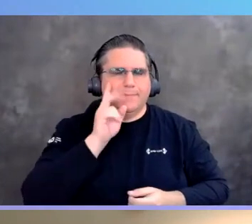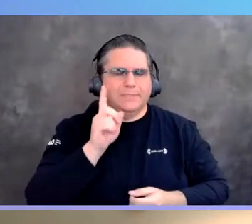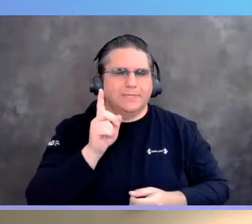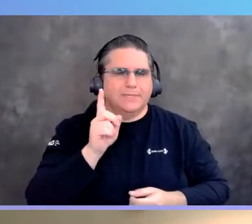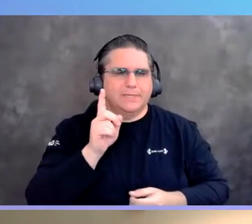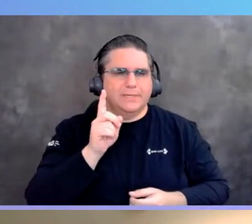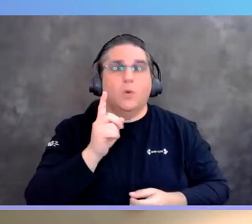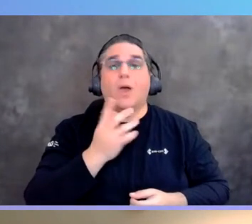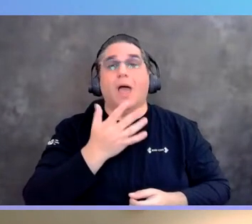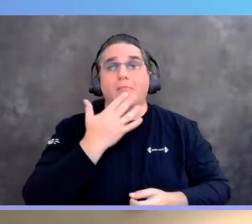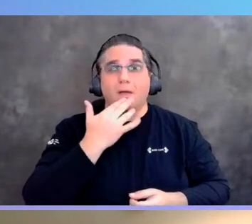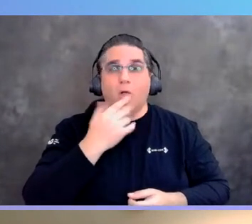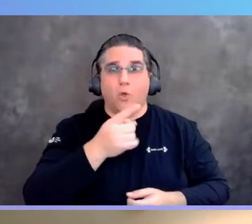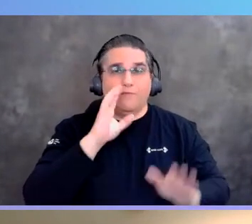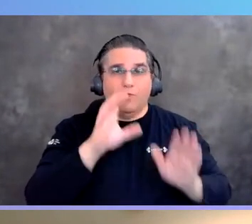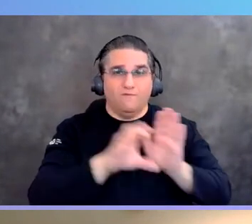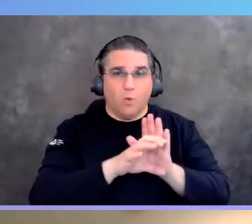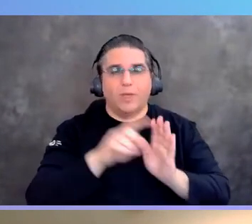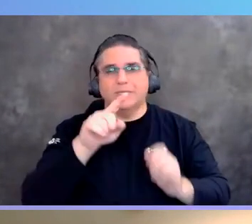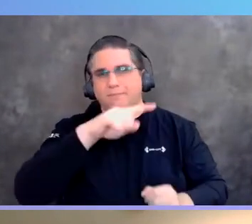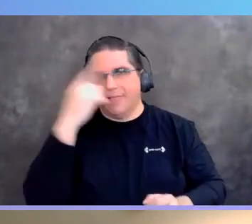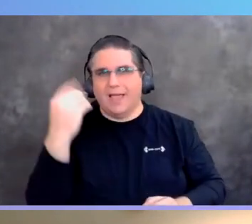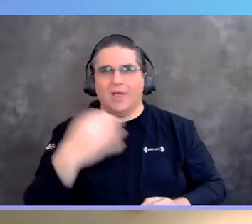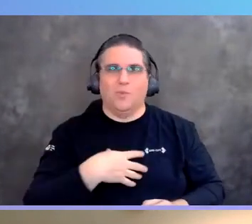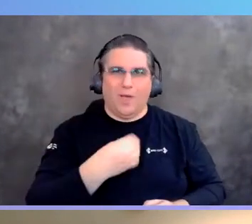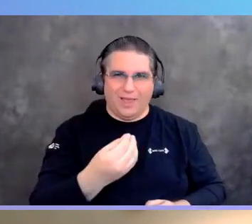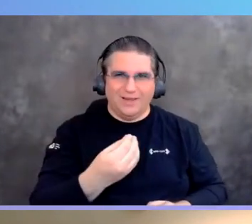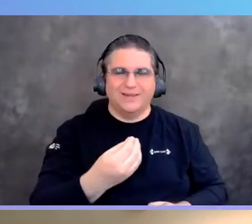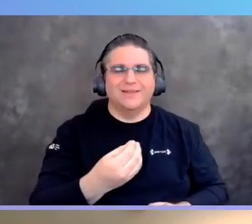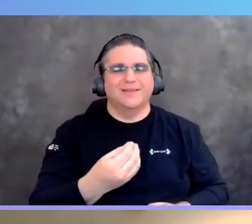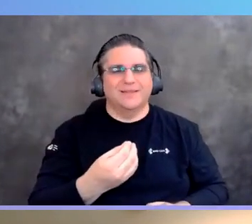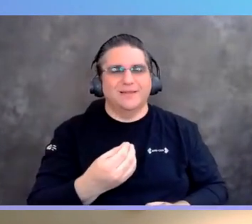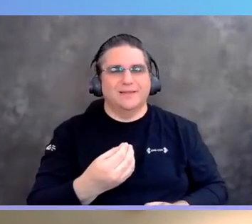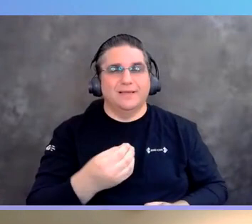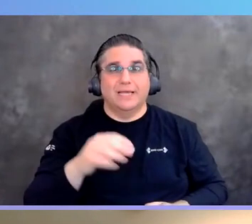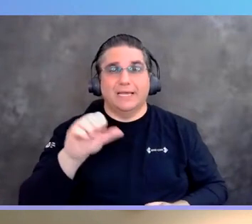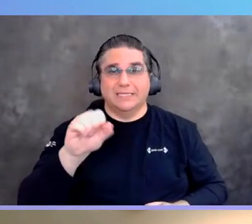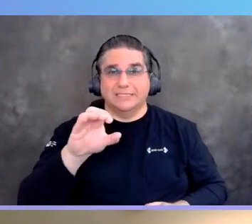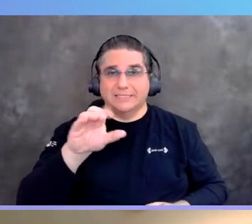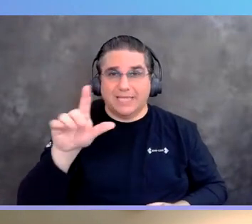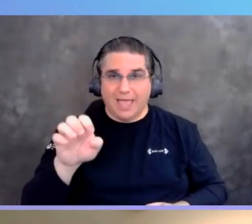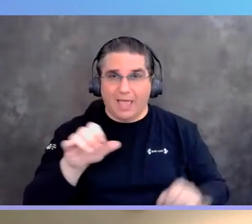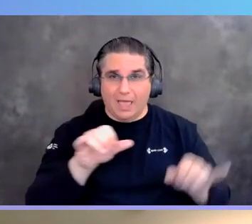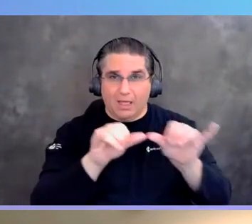of the photo is black and white. A black and white photograph. Uh, scale and position. Five students sitting at desks,